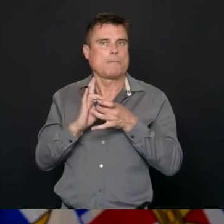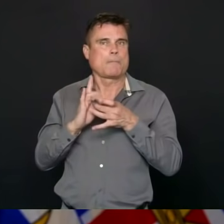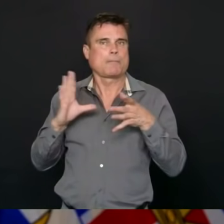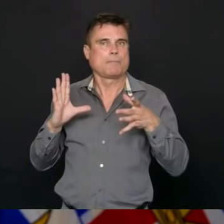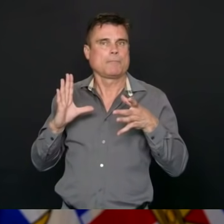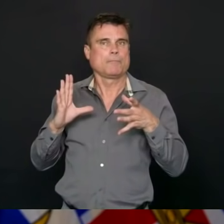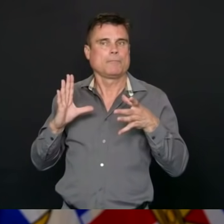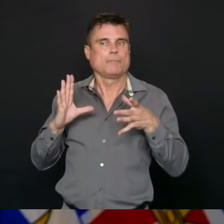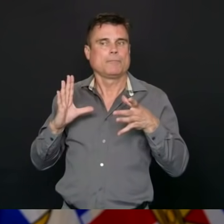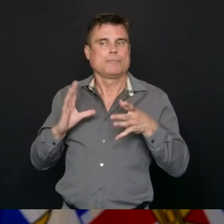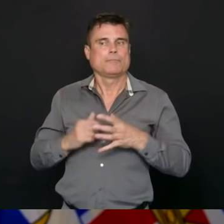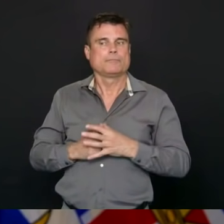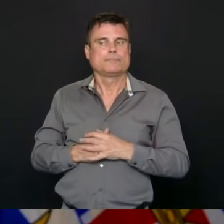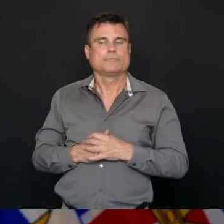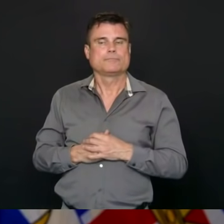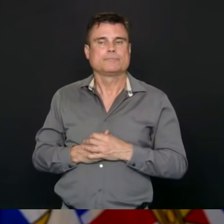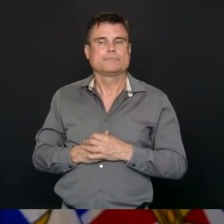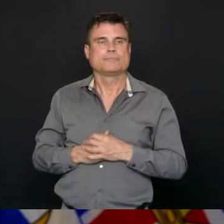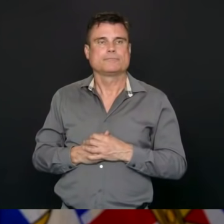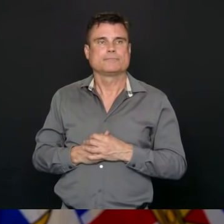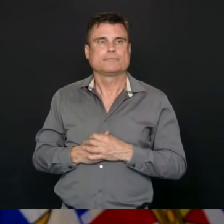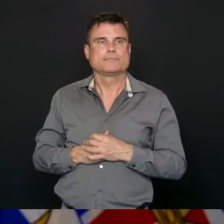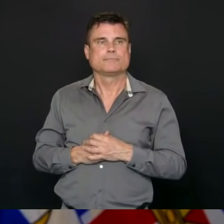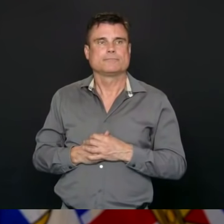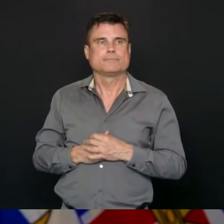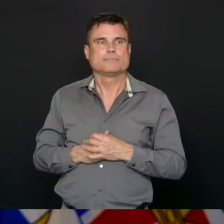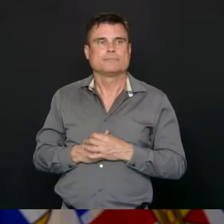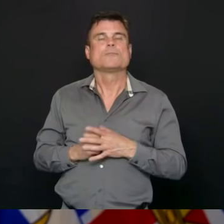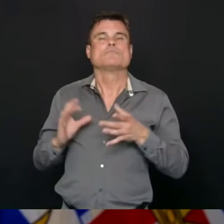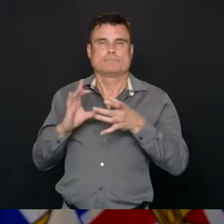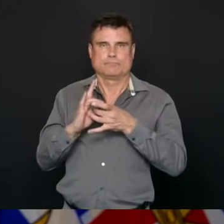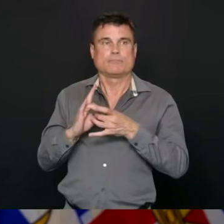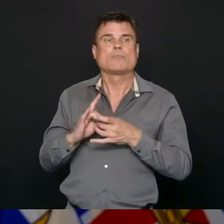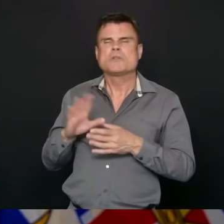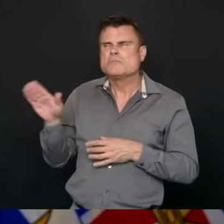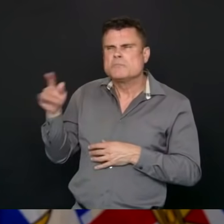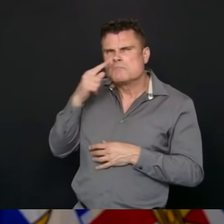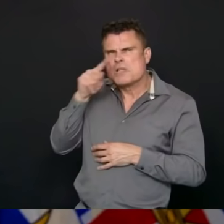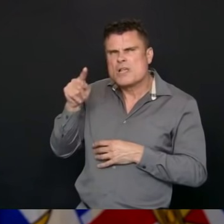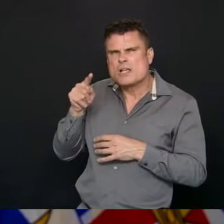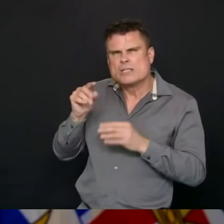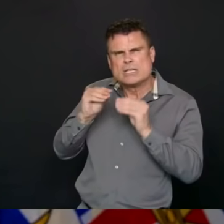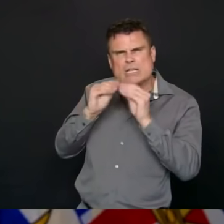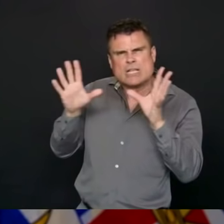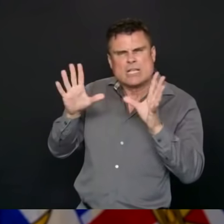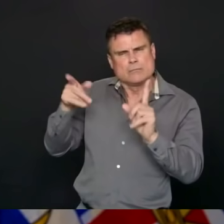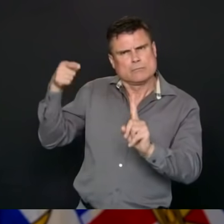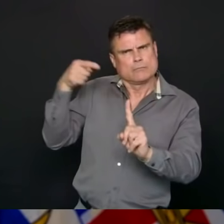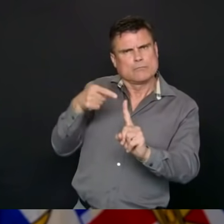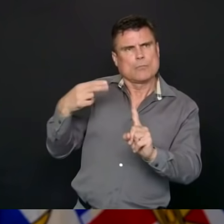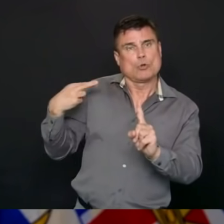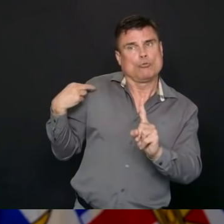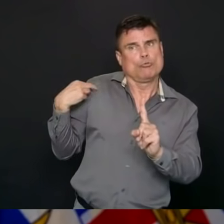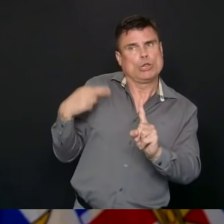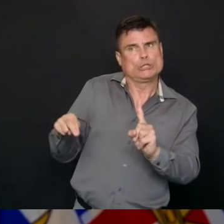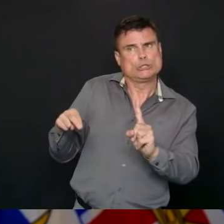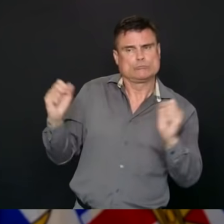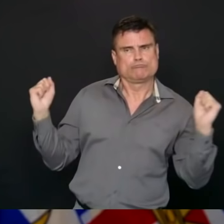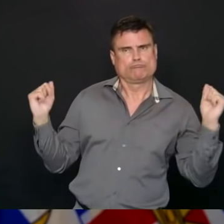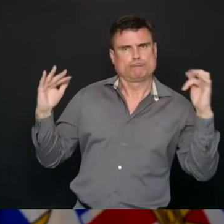Dr Henry, wondering if there is any clarity on religious gatherings,